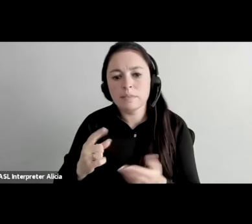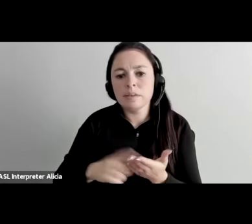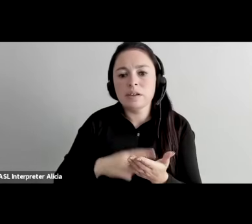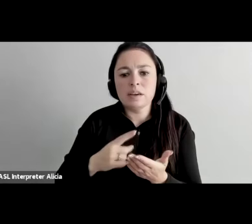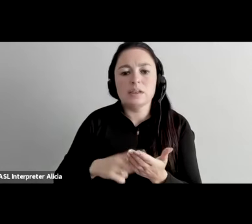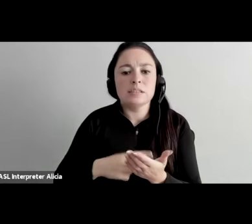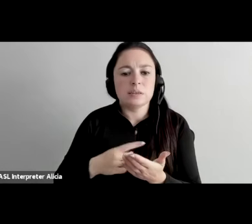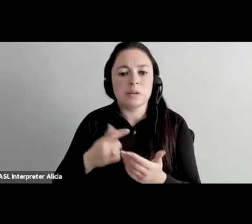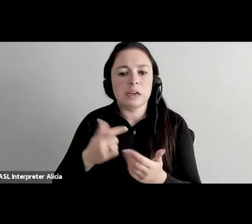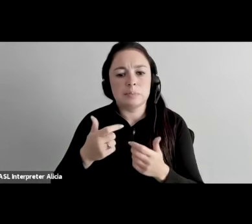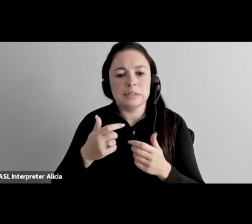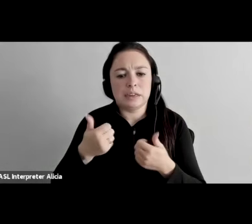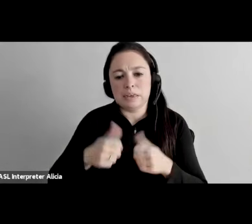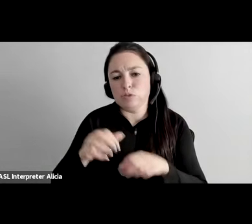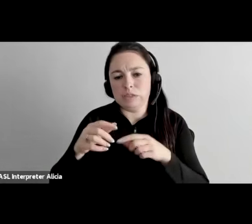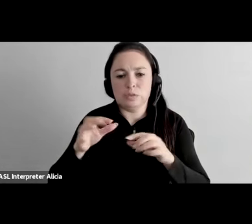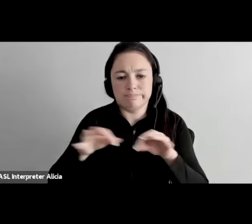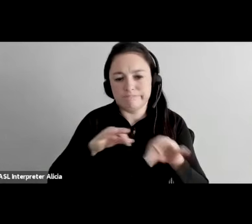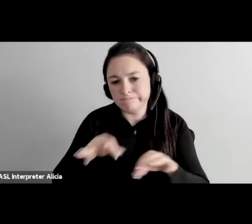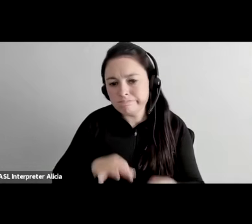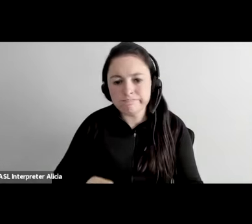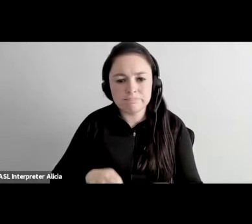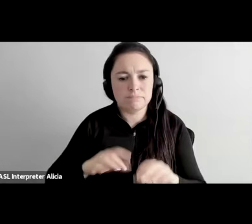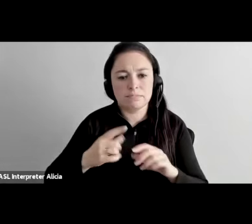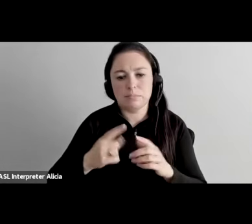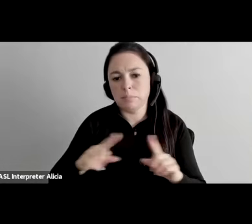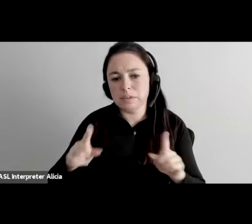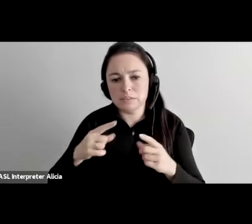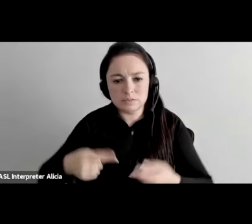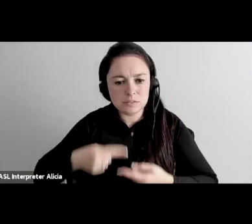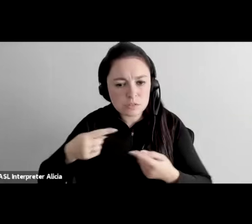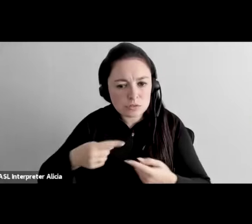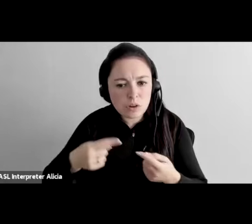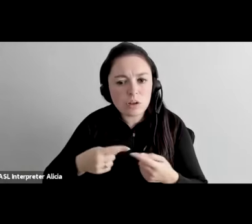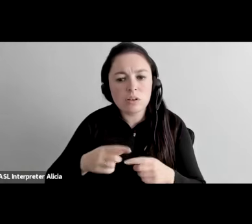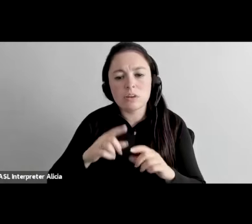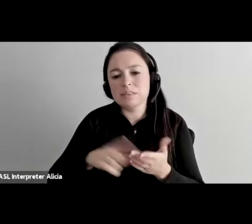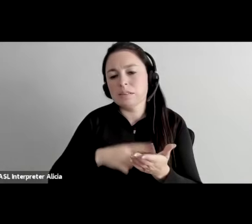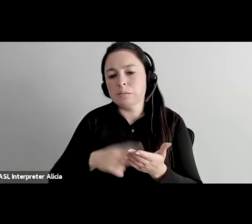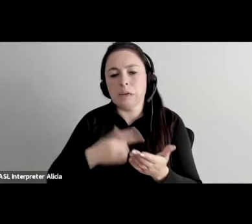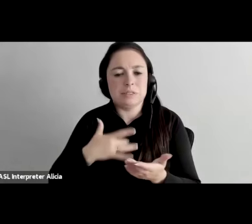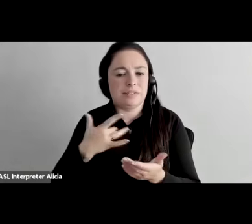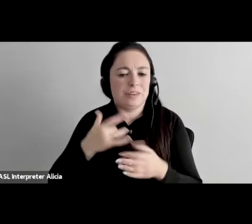strength in identifying with my specific genetic condition, just like some folks with osteogenesis